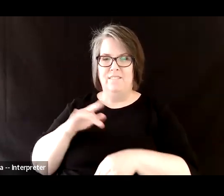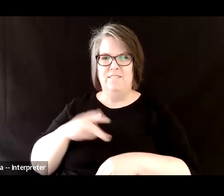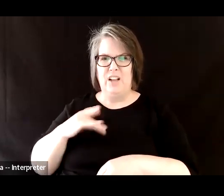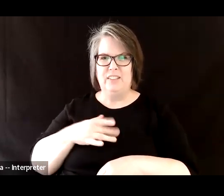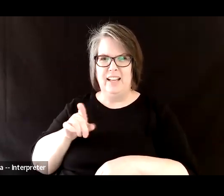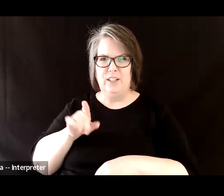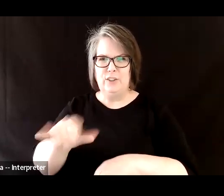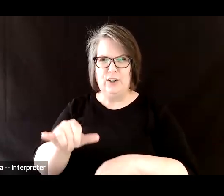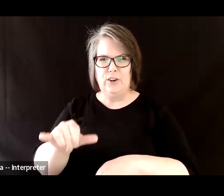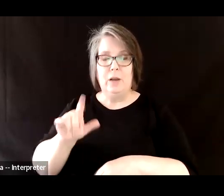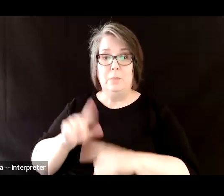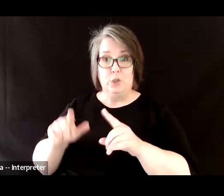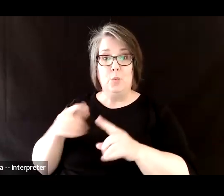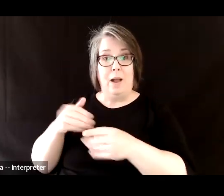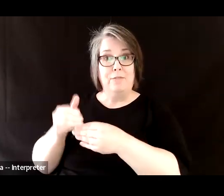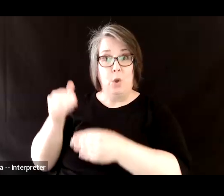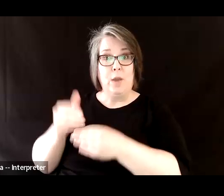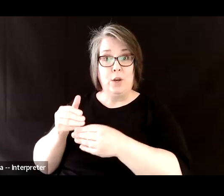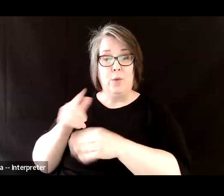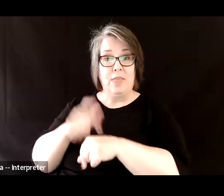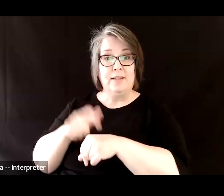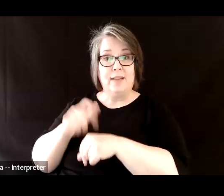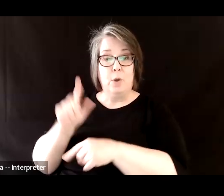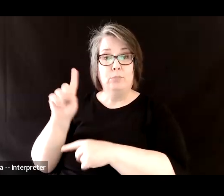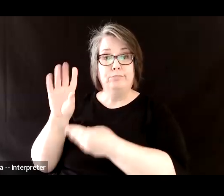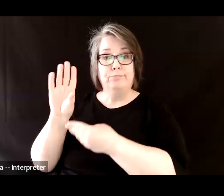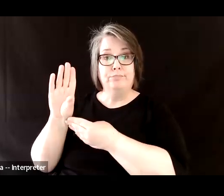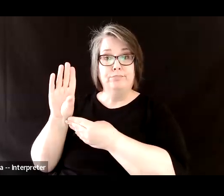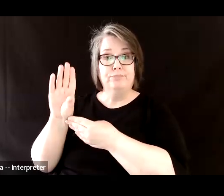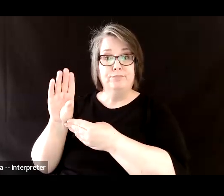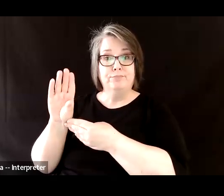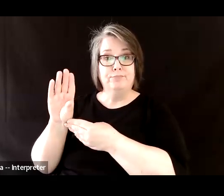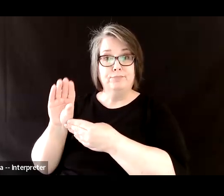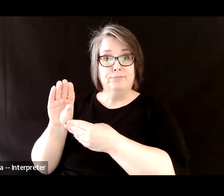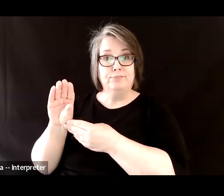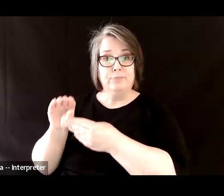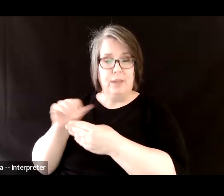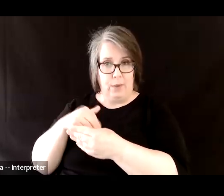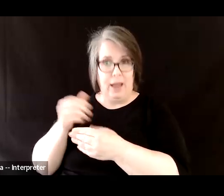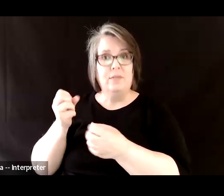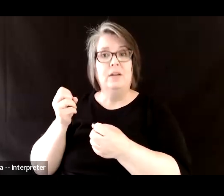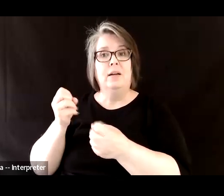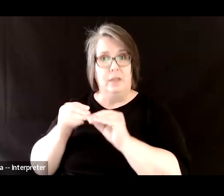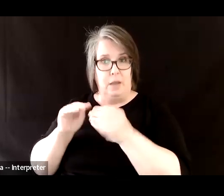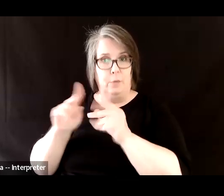window and it has the time her ticking down and it will have a number of people who are answering your poll.